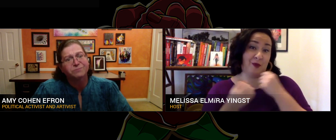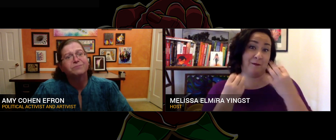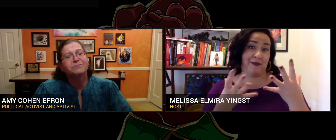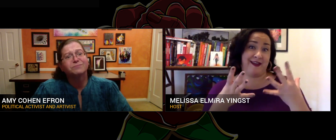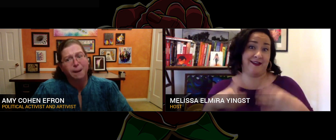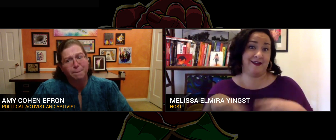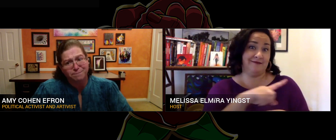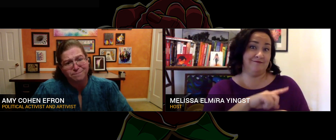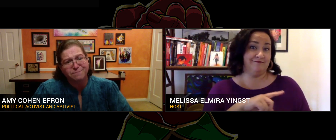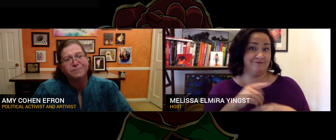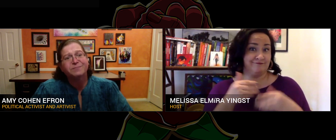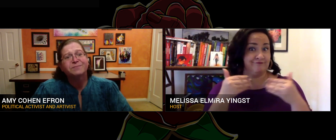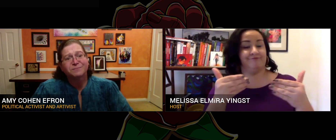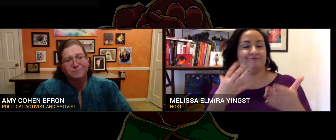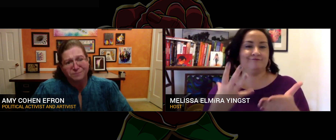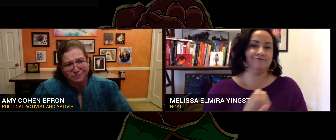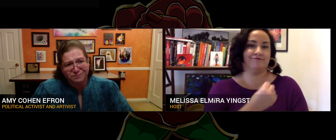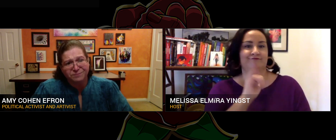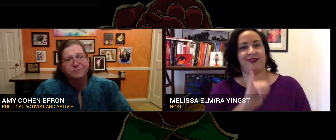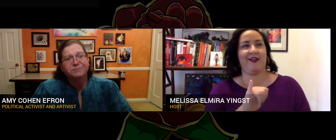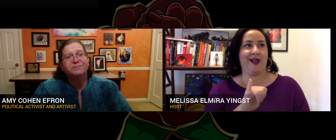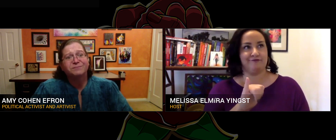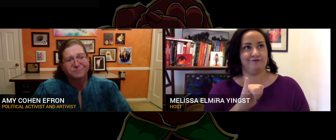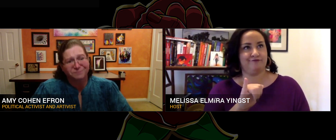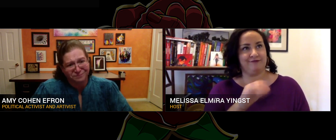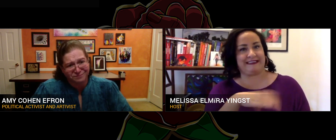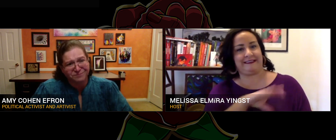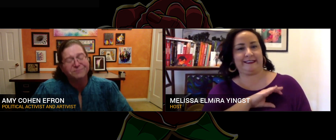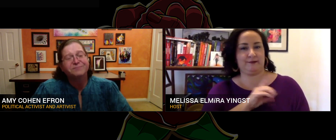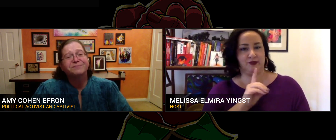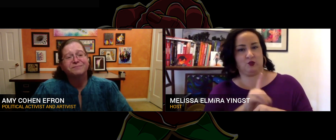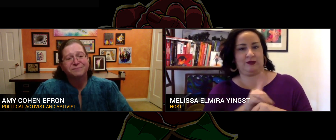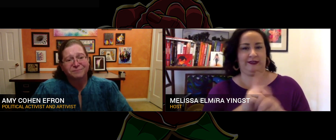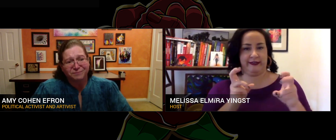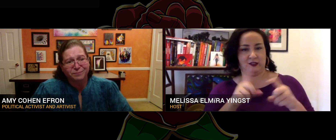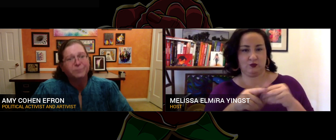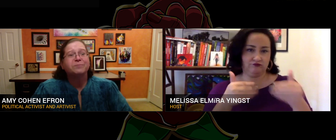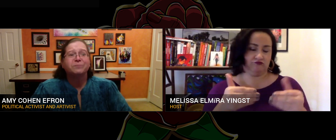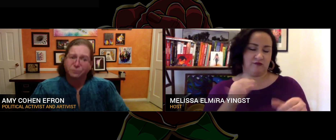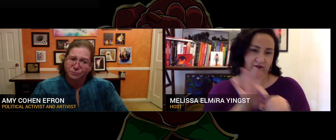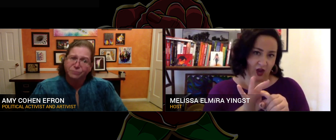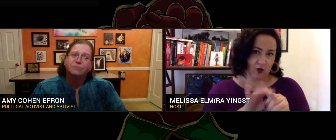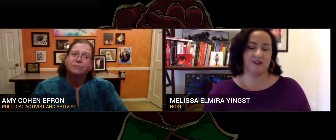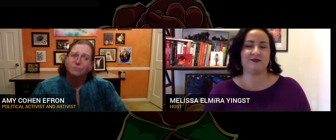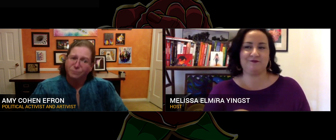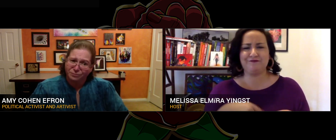Many of us went out and took advantage of that as a civic duty to vote.